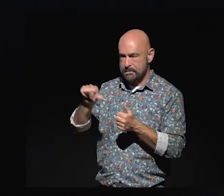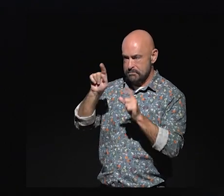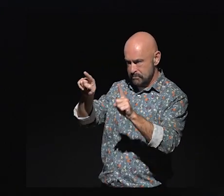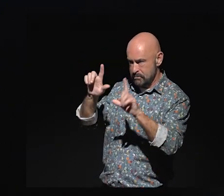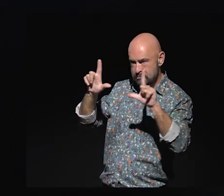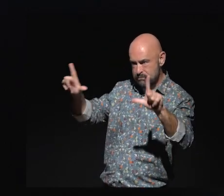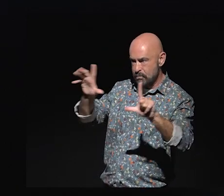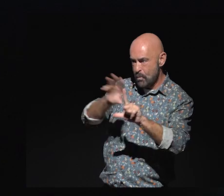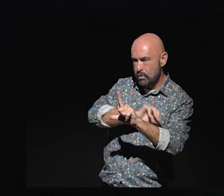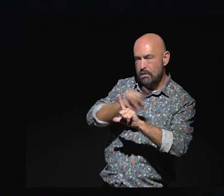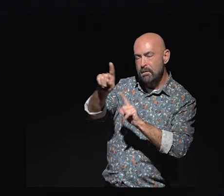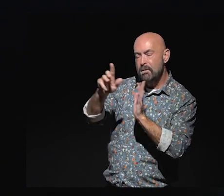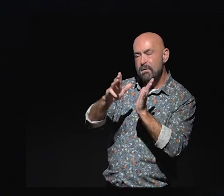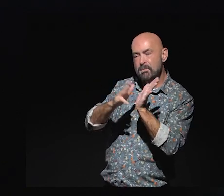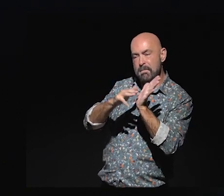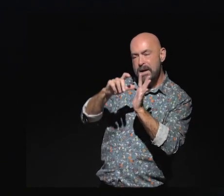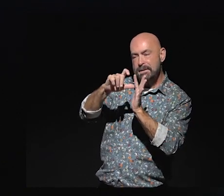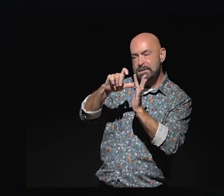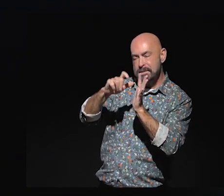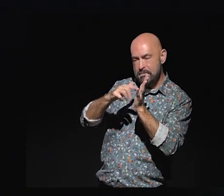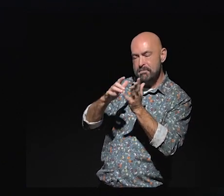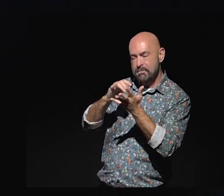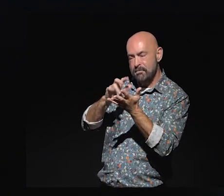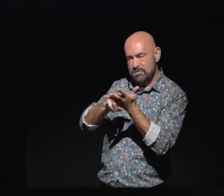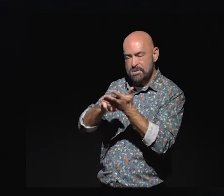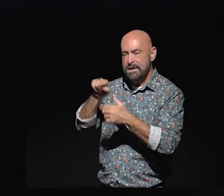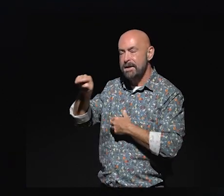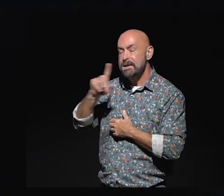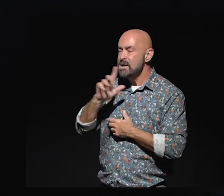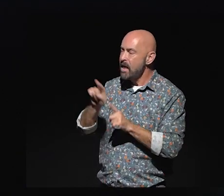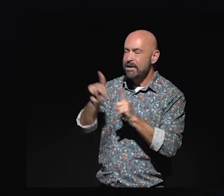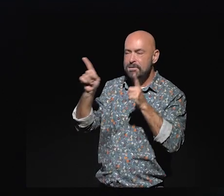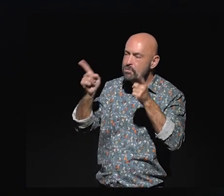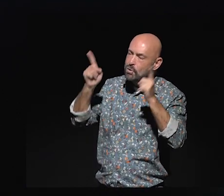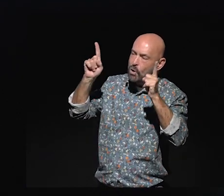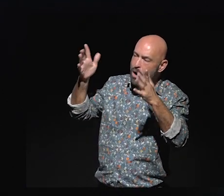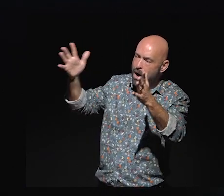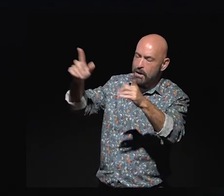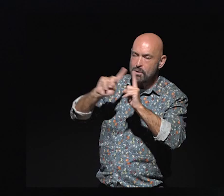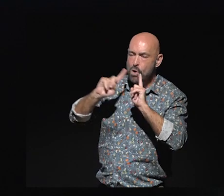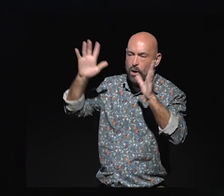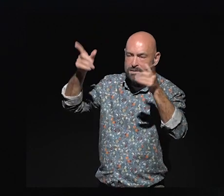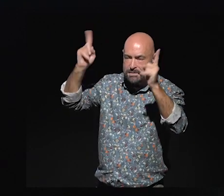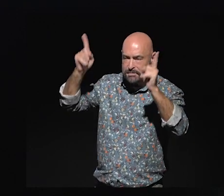for Madame Moitessier. She would be a kind of goddess of the Parisian firmament,